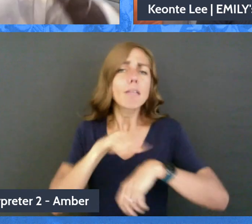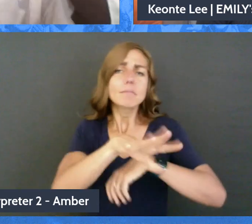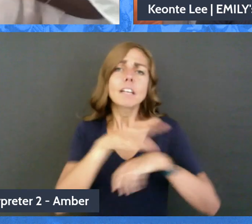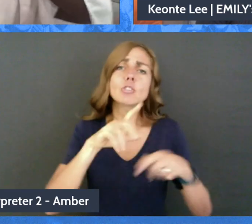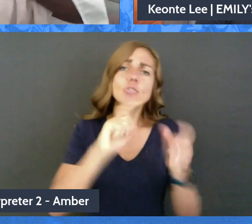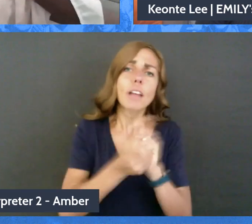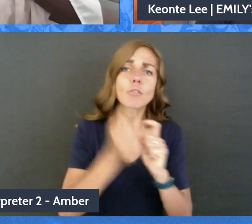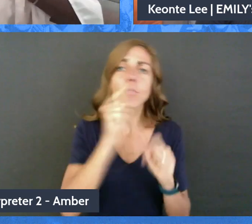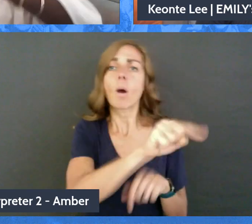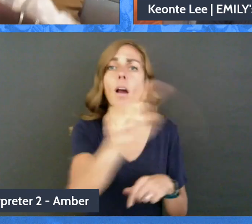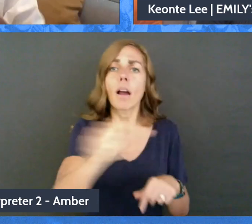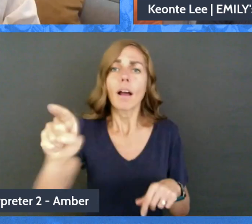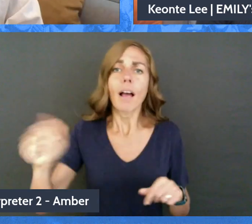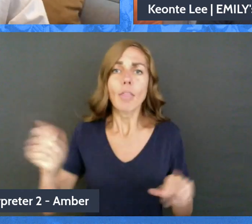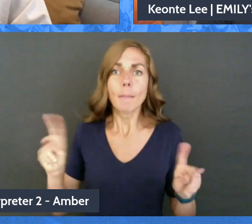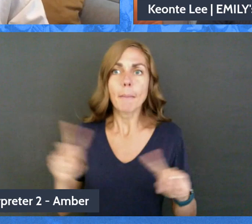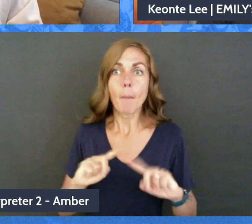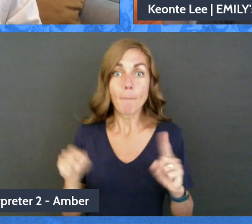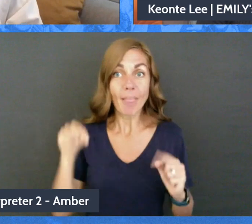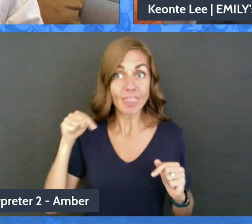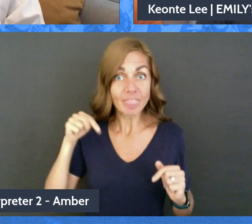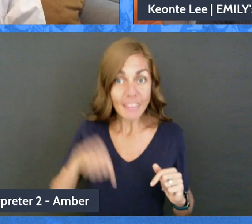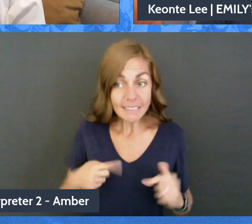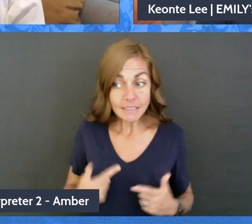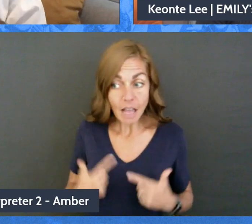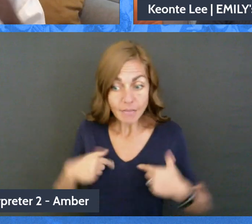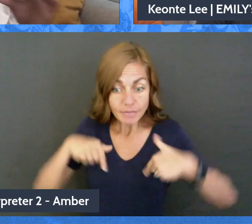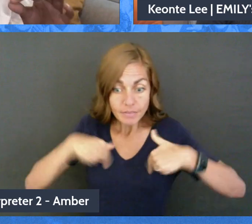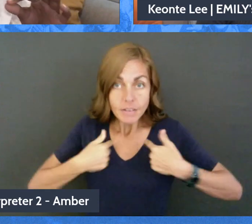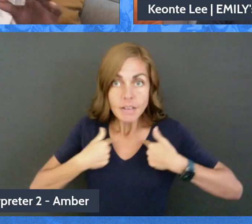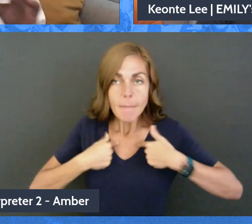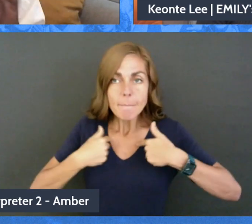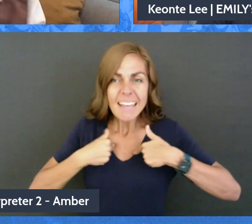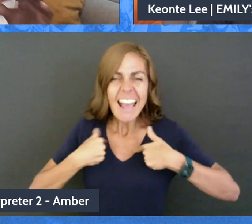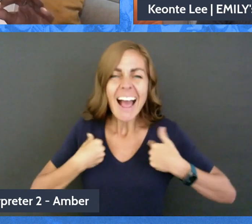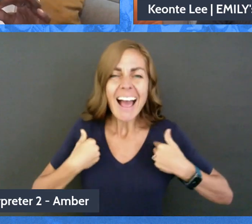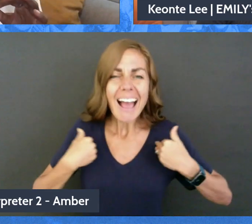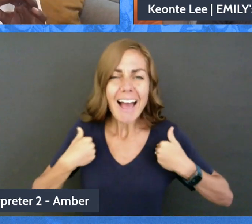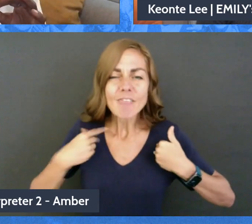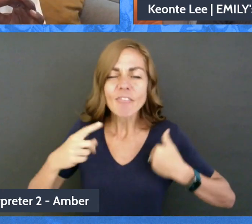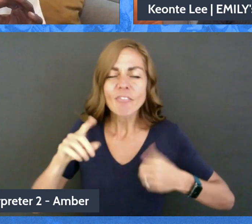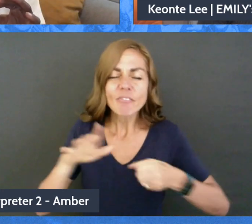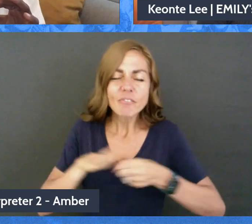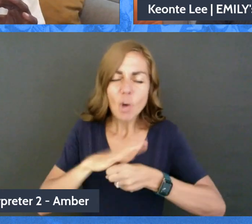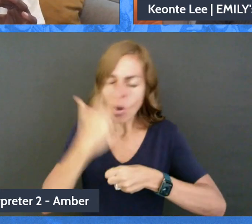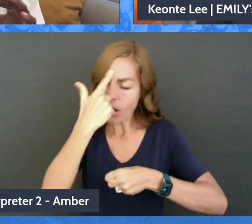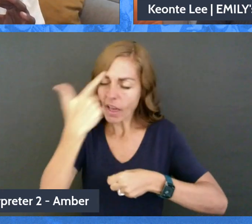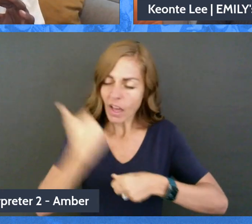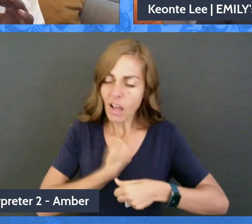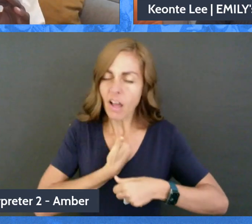but this one that belongs to me, I have full agency and control over.